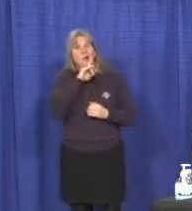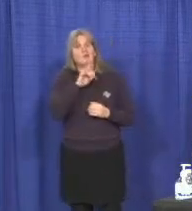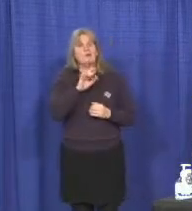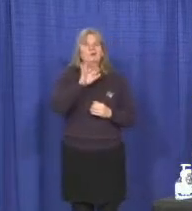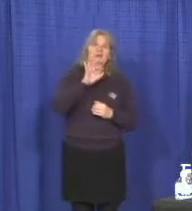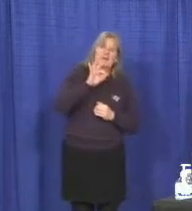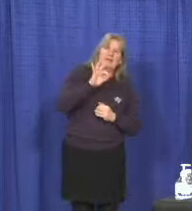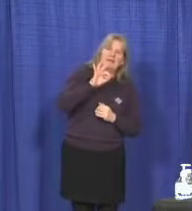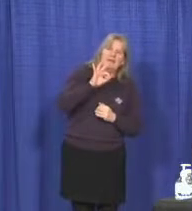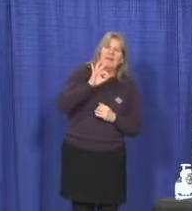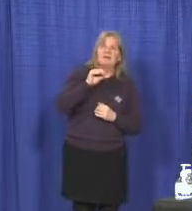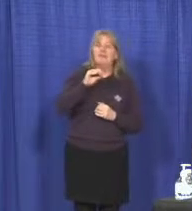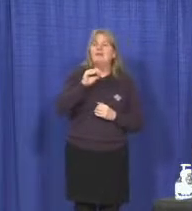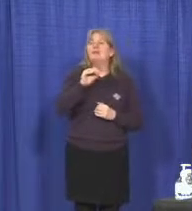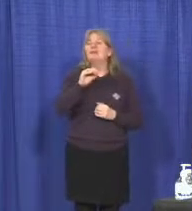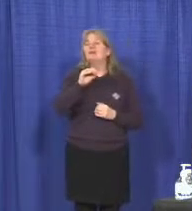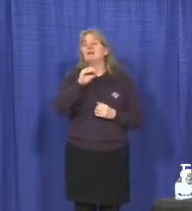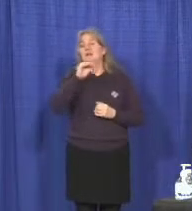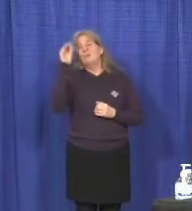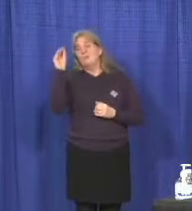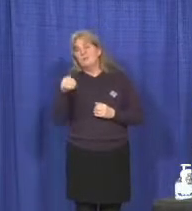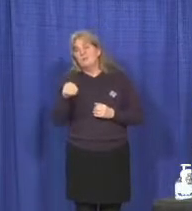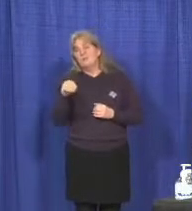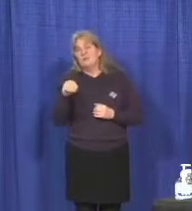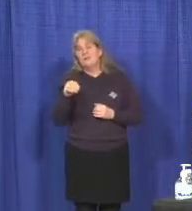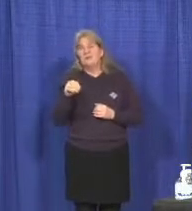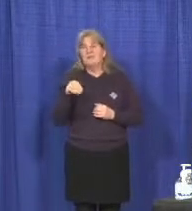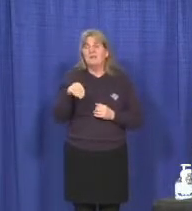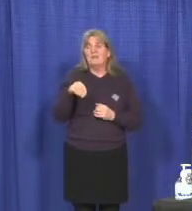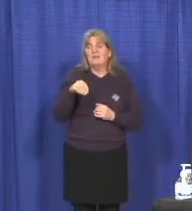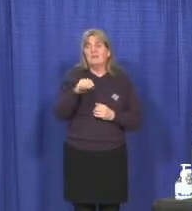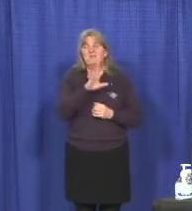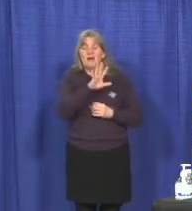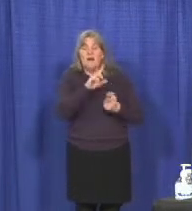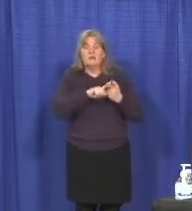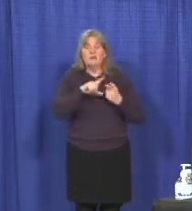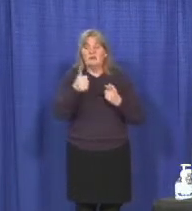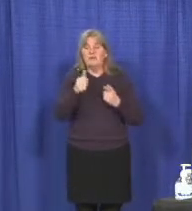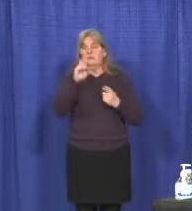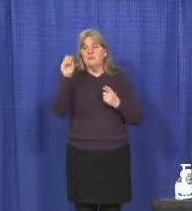effectiveness that meets five to 10 percent of the time the